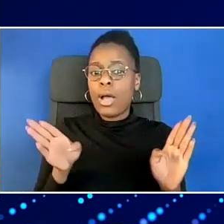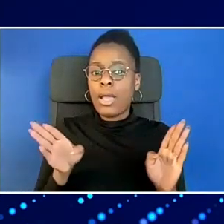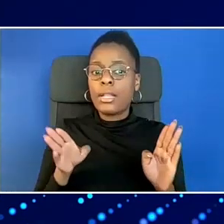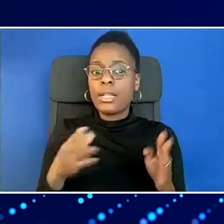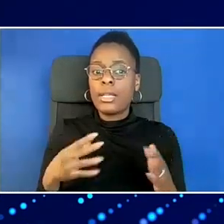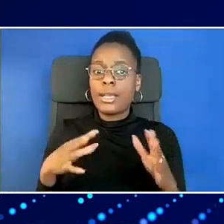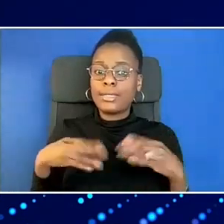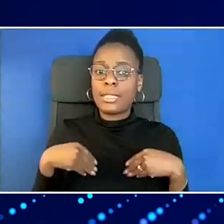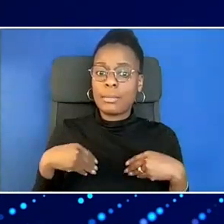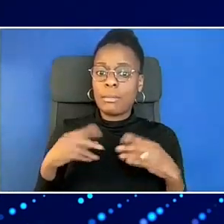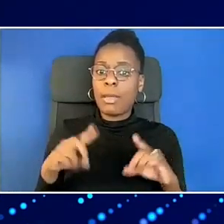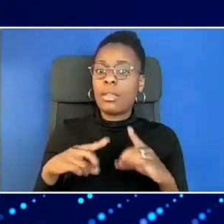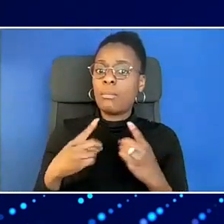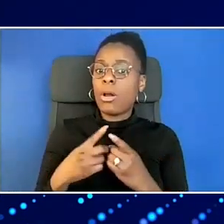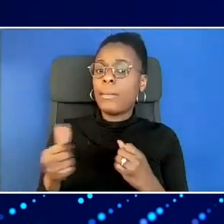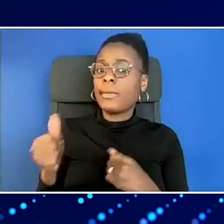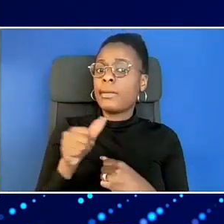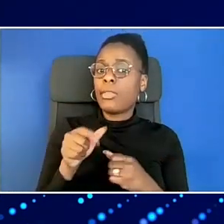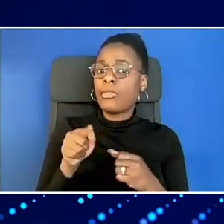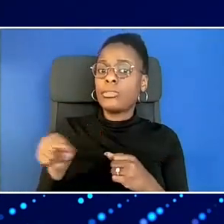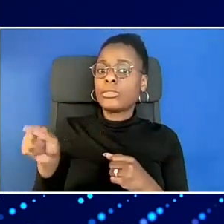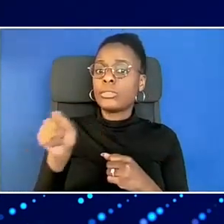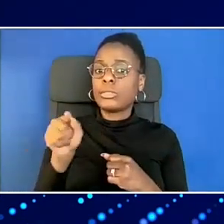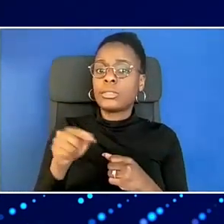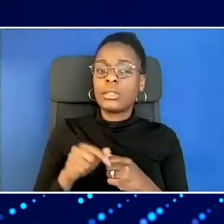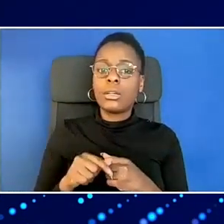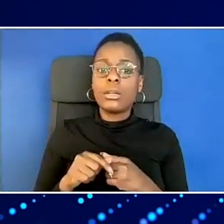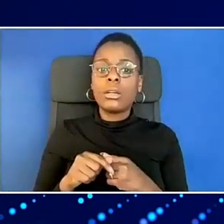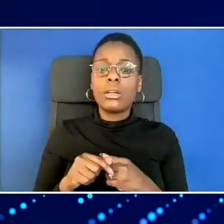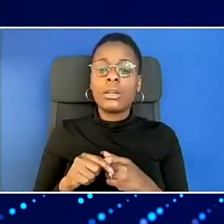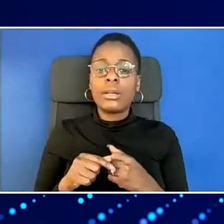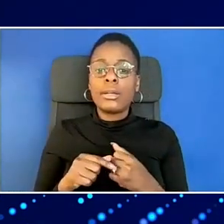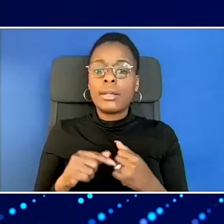others in terms of like composite scores- please, i know there are negotiators that